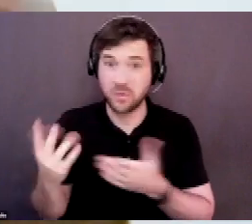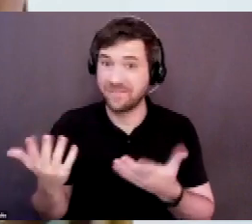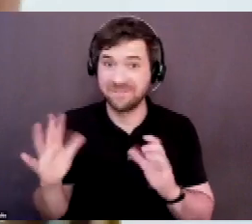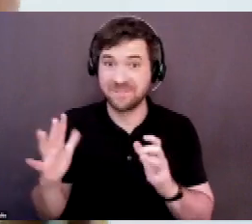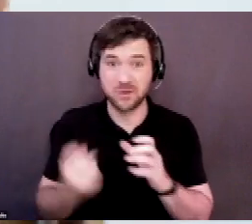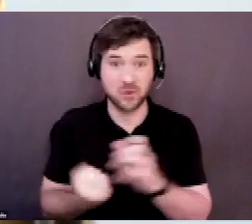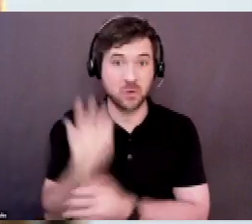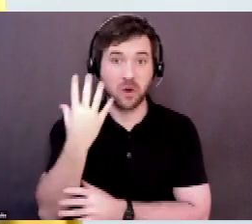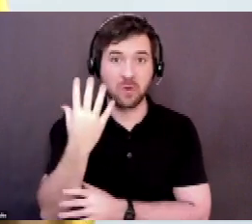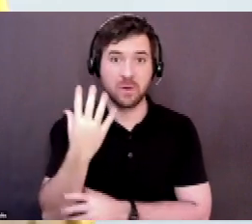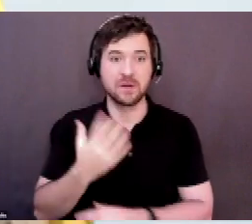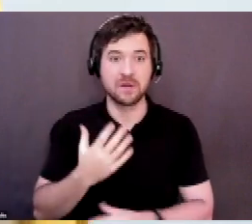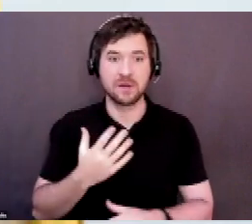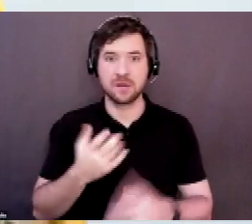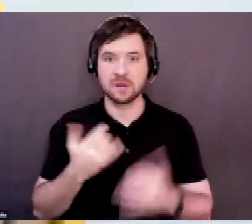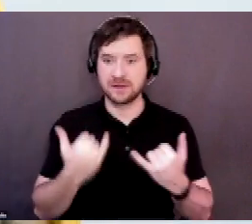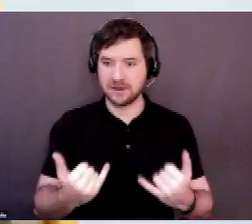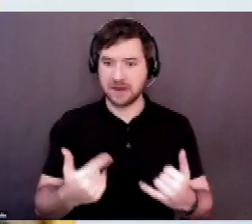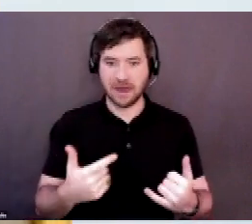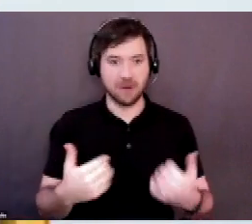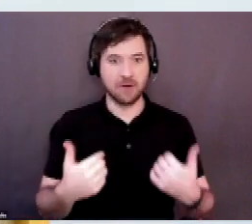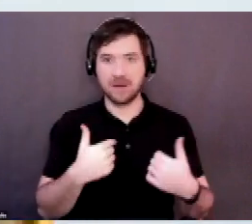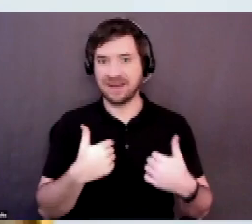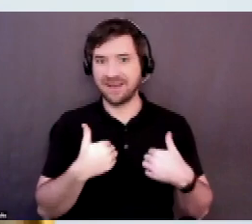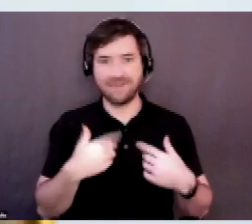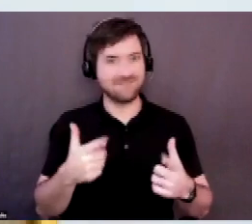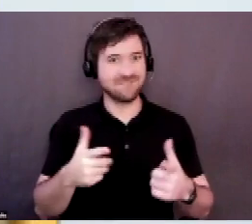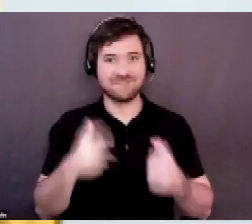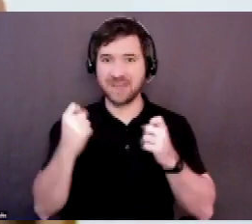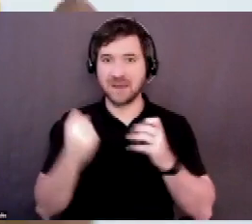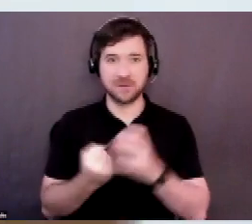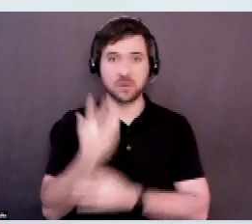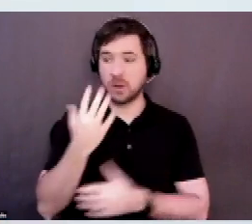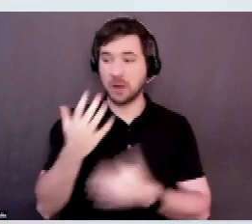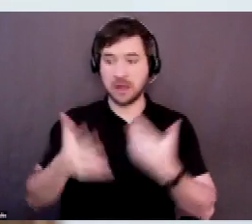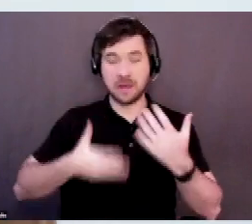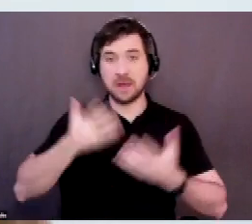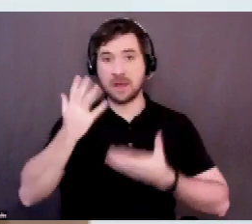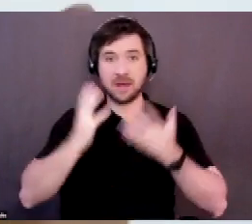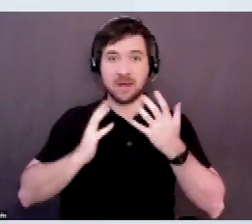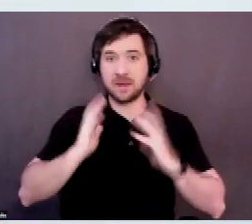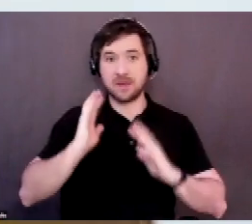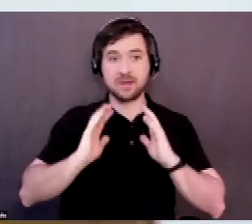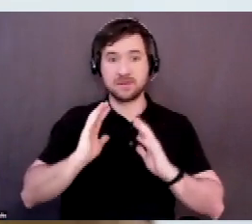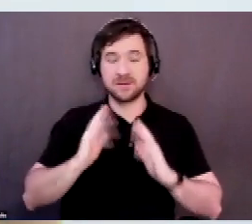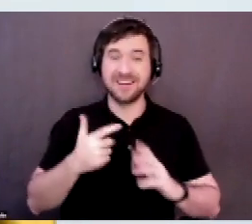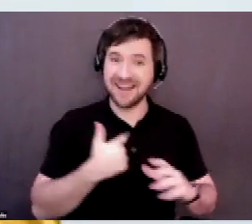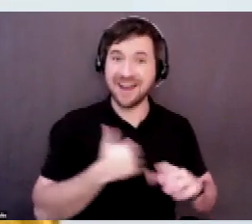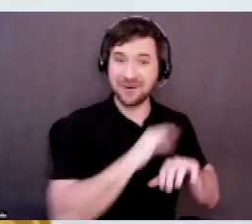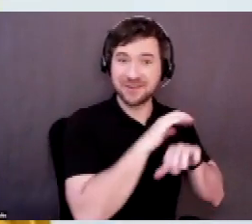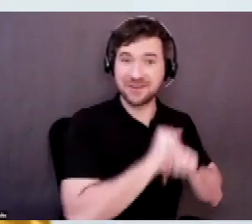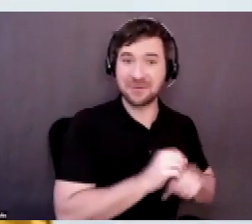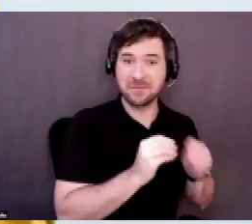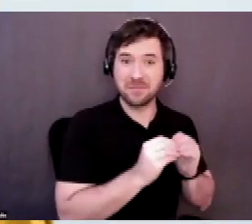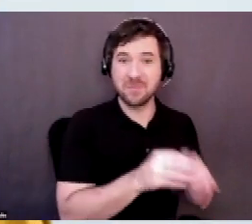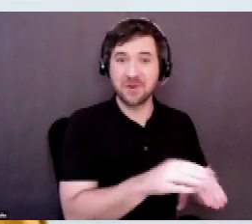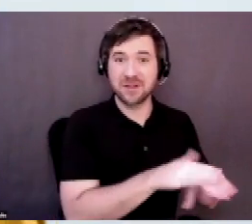you know, a rapid fire growth, right? I was used to the slower growth, so slower patterns there.